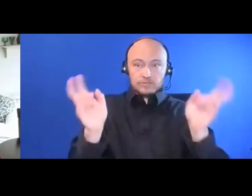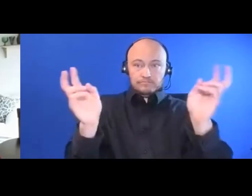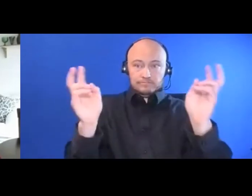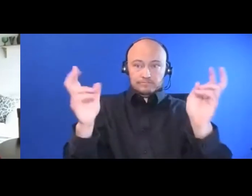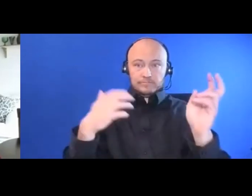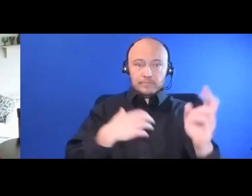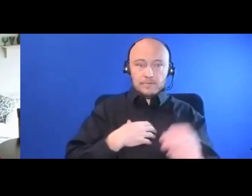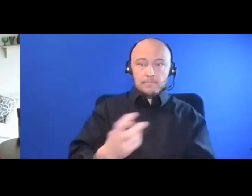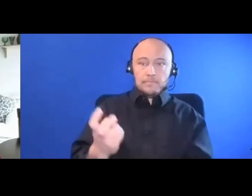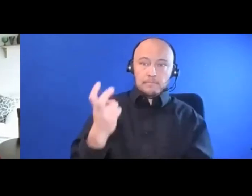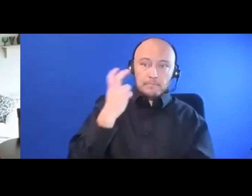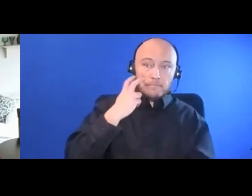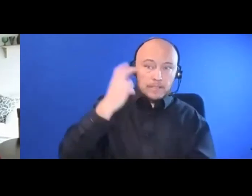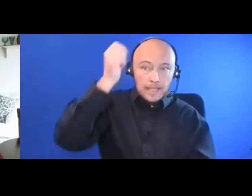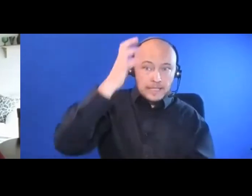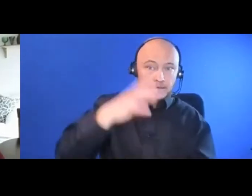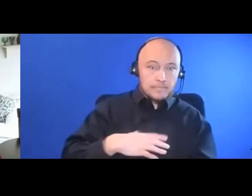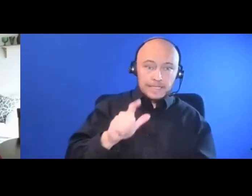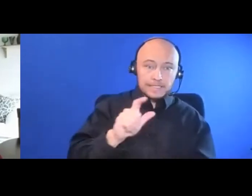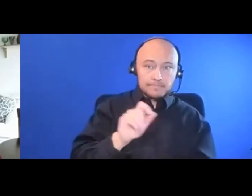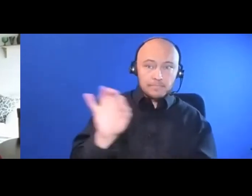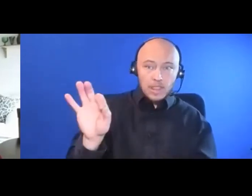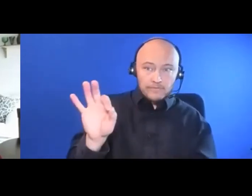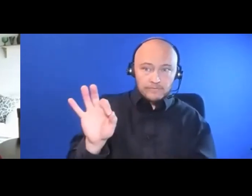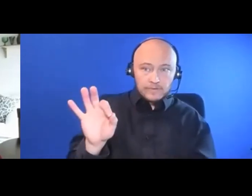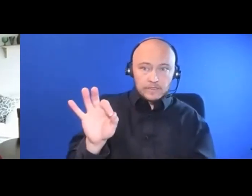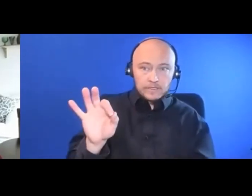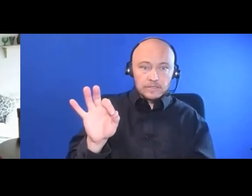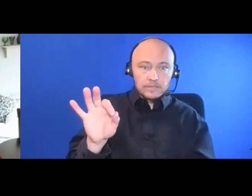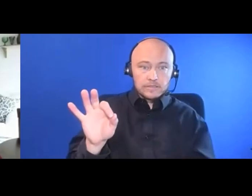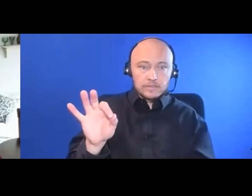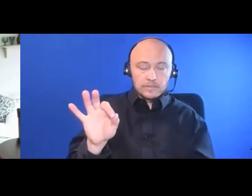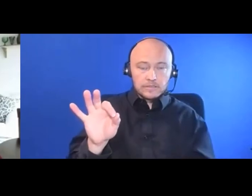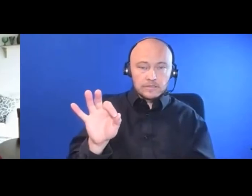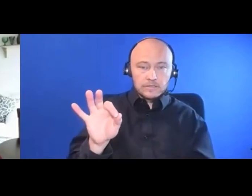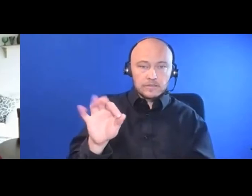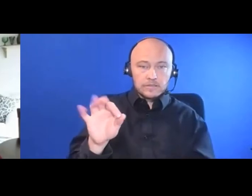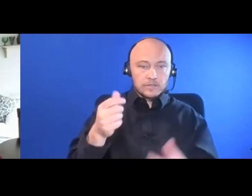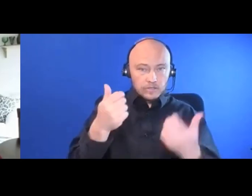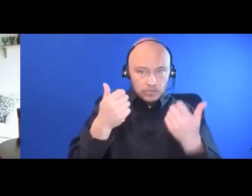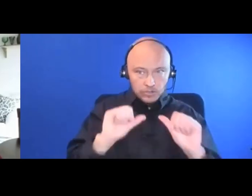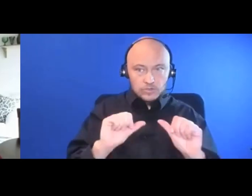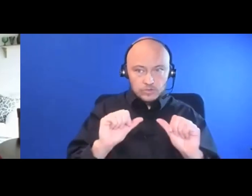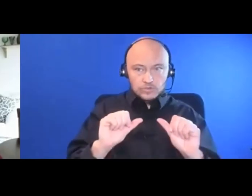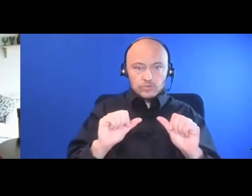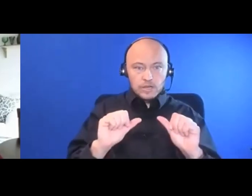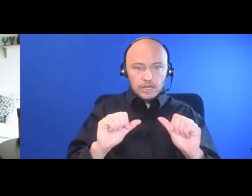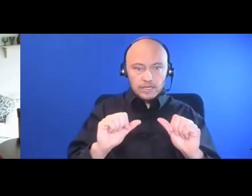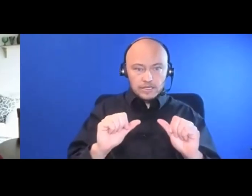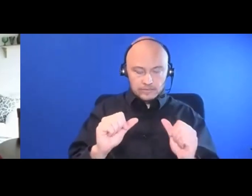"Blind Man's Bluff" is trying, much to the detriment of my own happiness